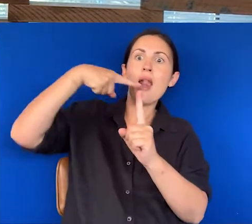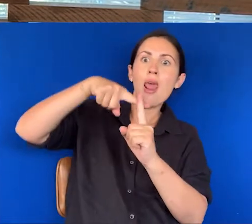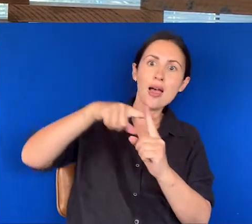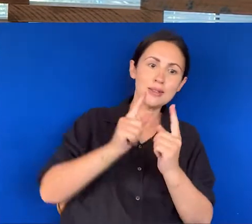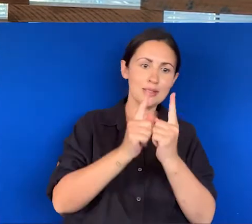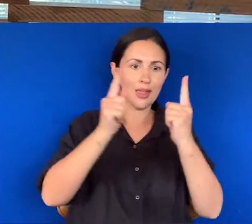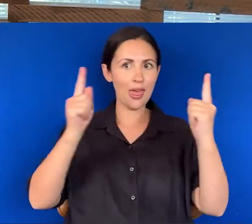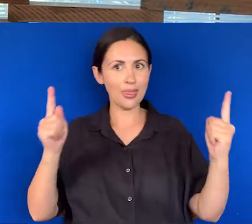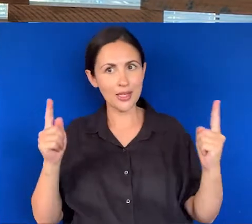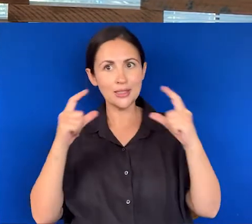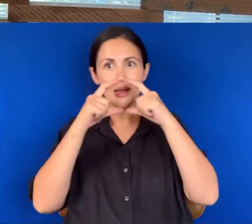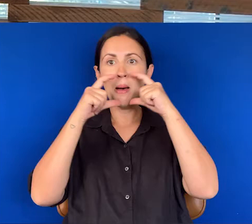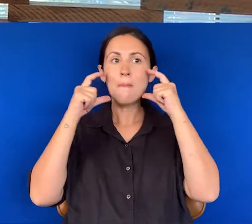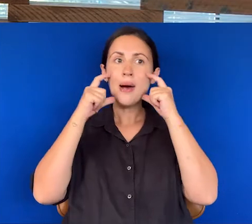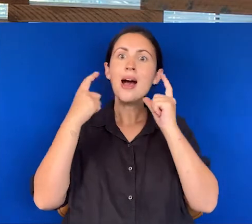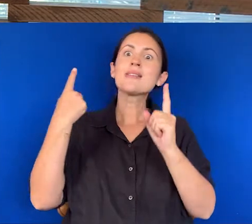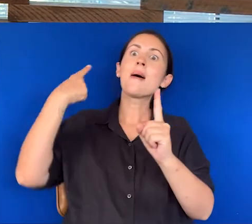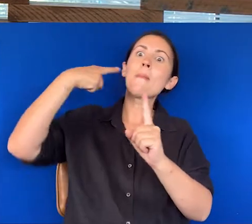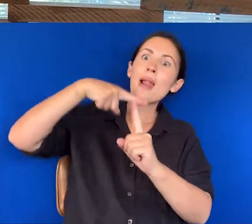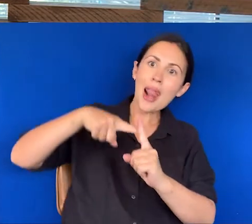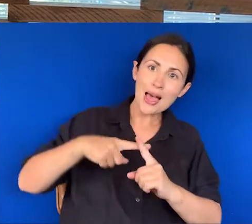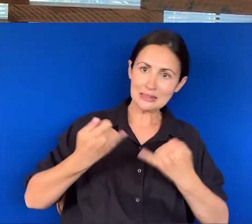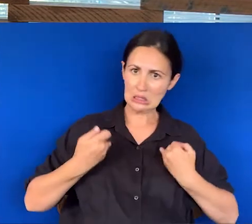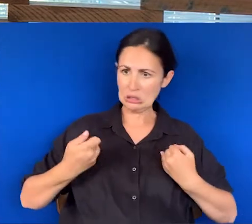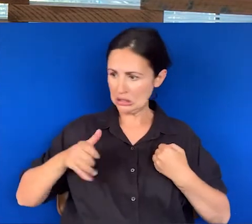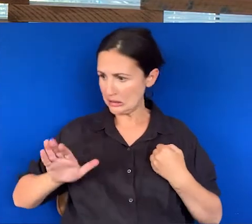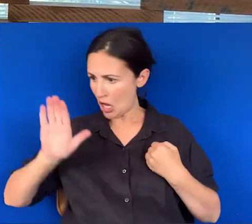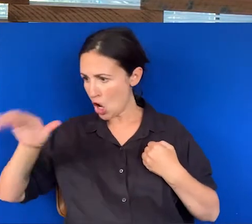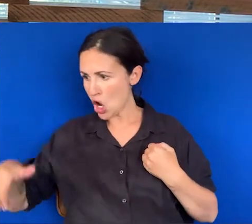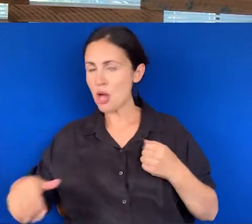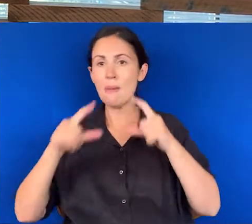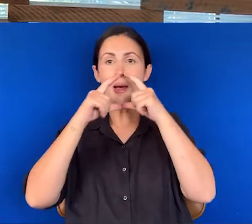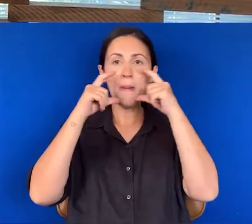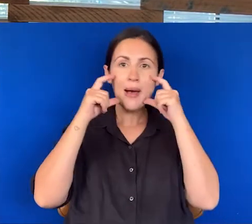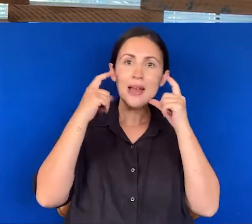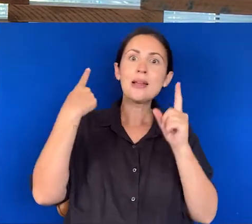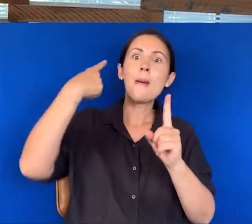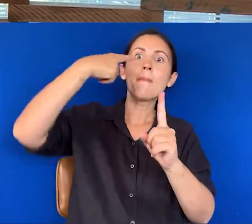So, remember, if you're unwell, do stay home and get tested.